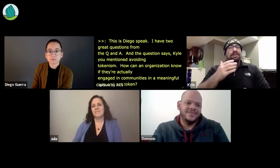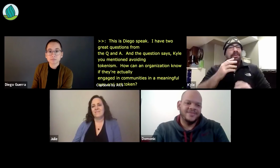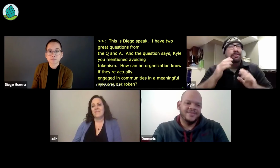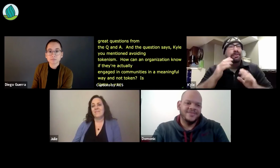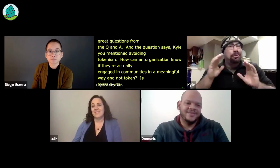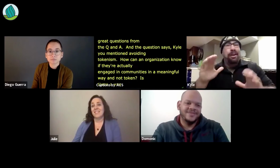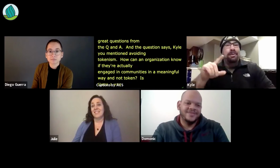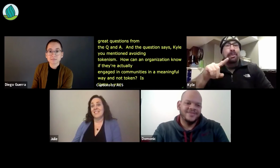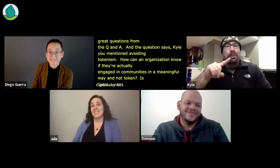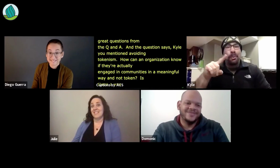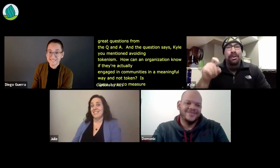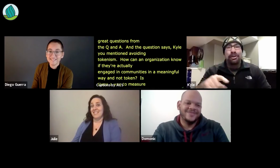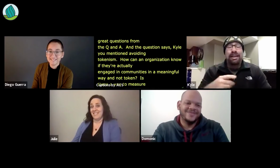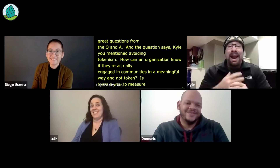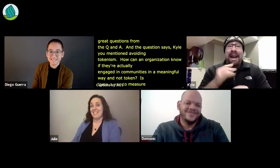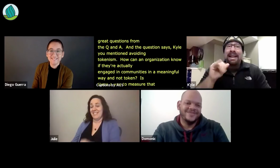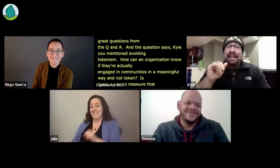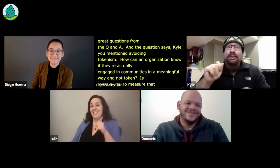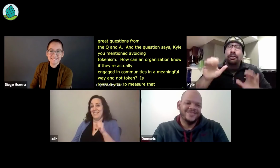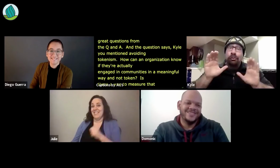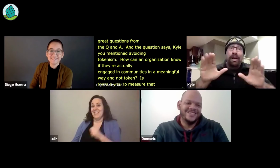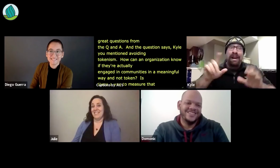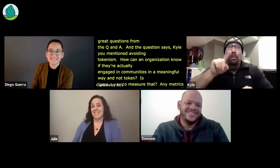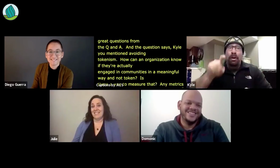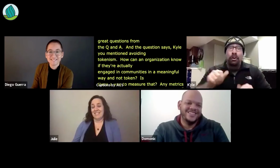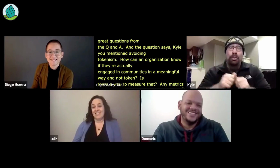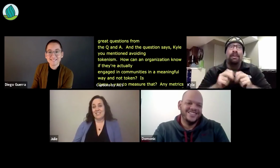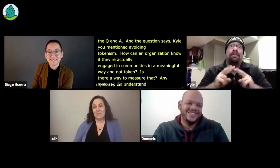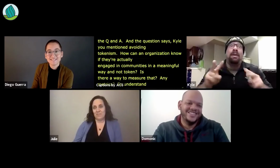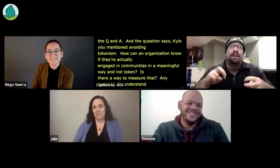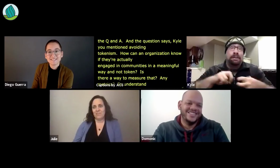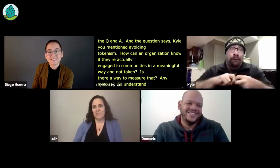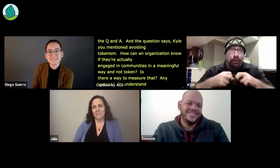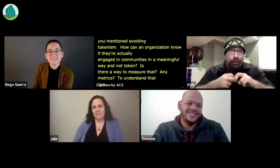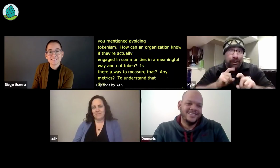Wow, what a great question with a really difficult answer.